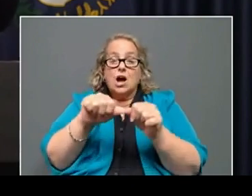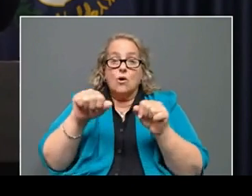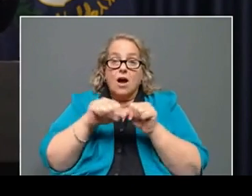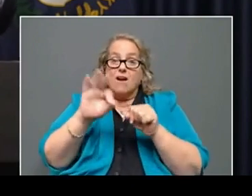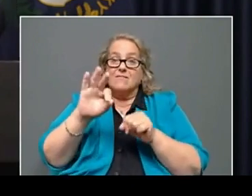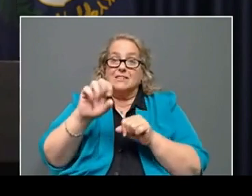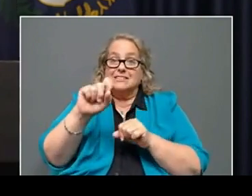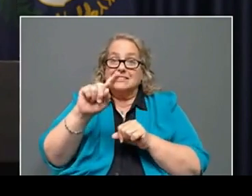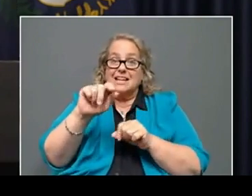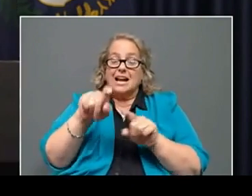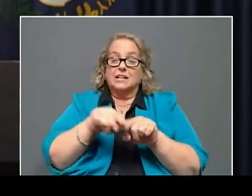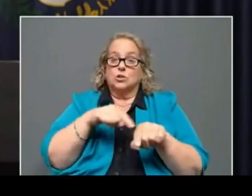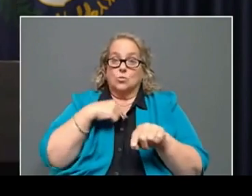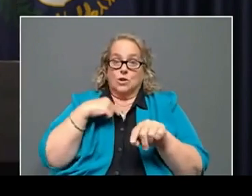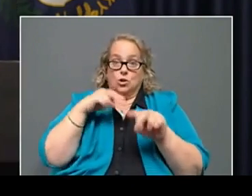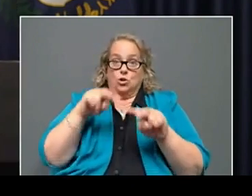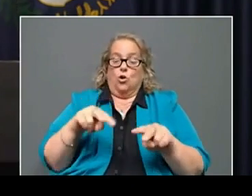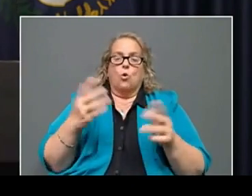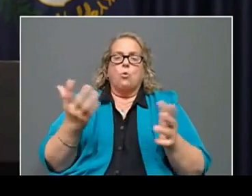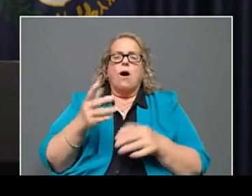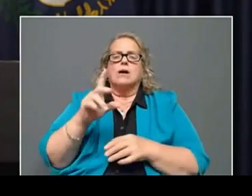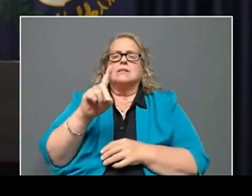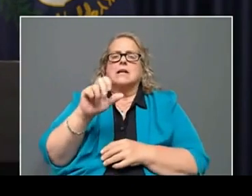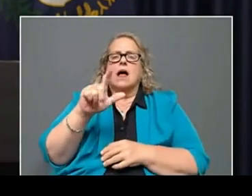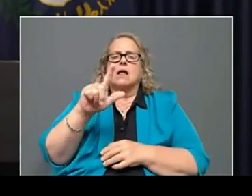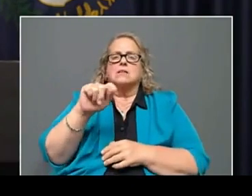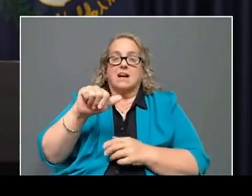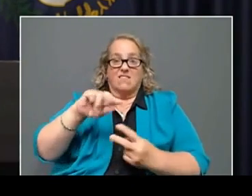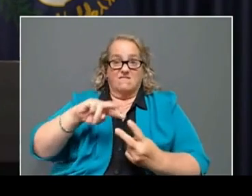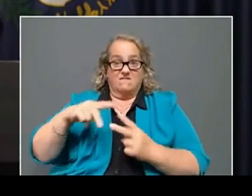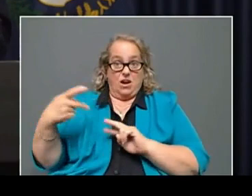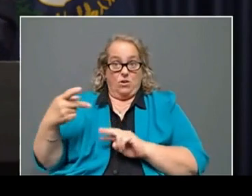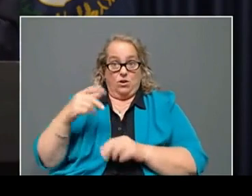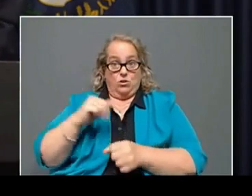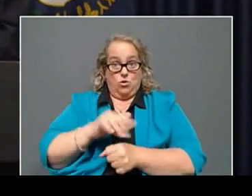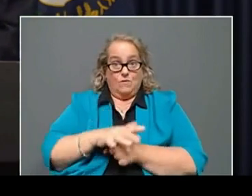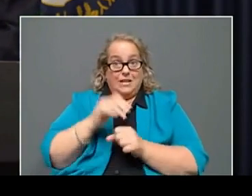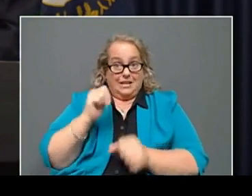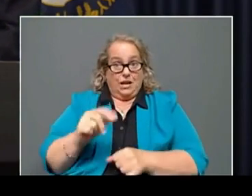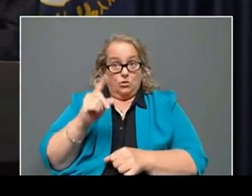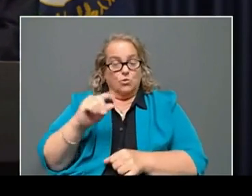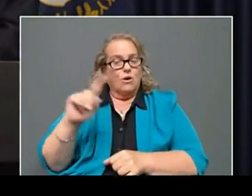at what the delta variant could do and where it would hit. So let's go to the,